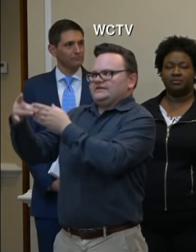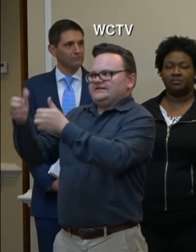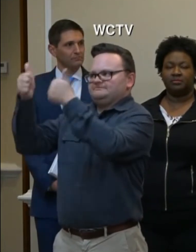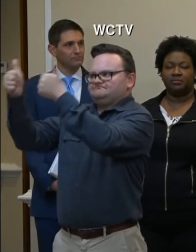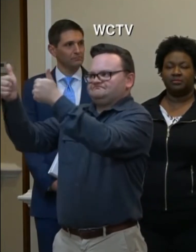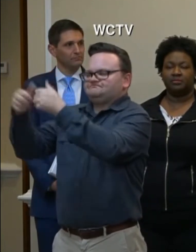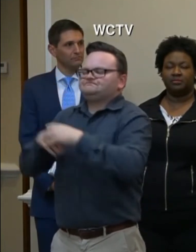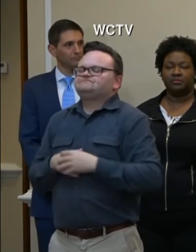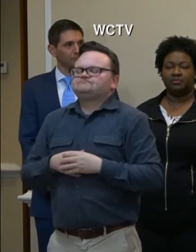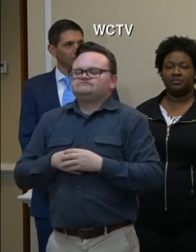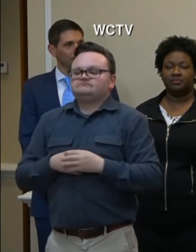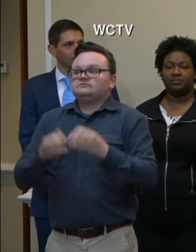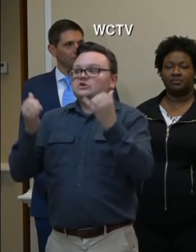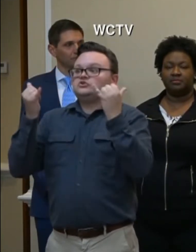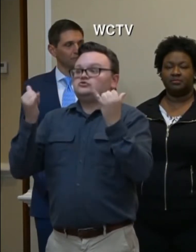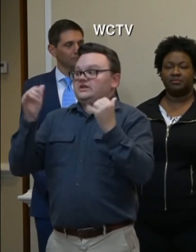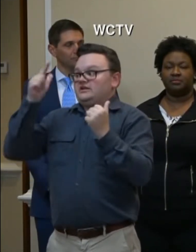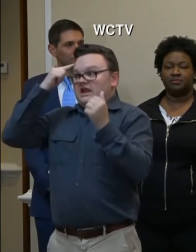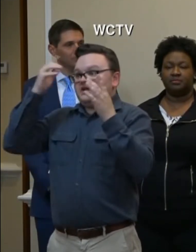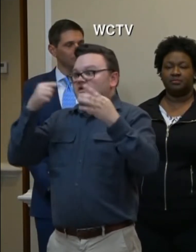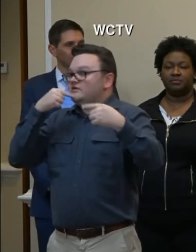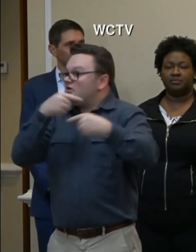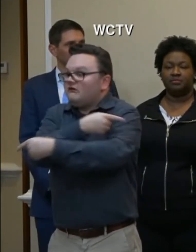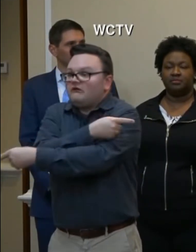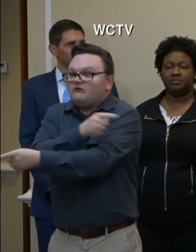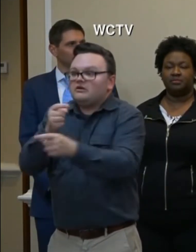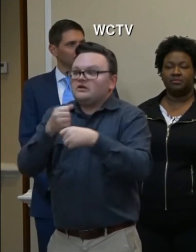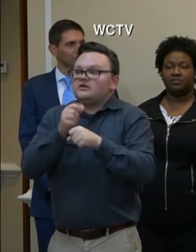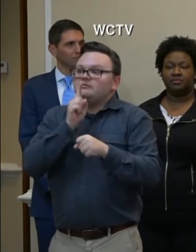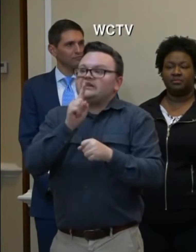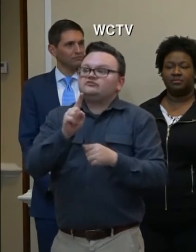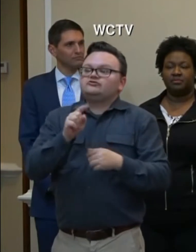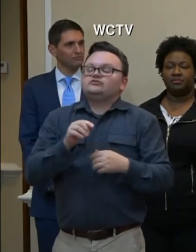executive order will help ensure facilities can take necessary measures